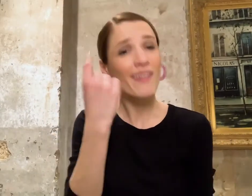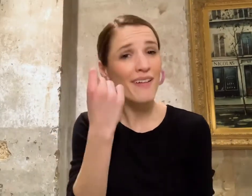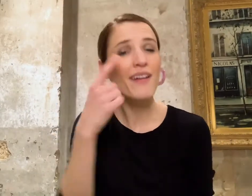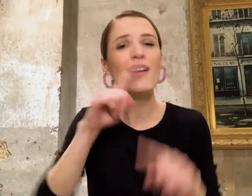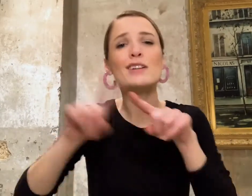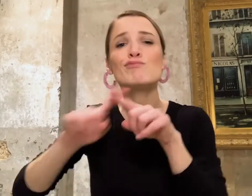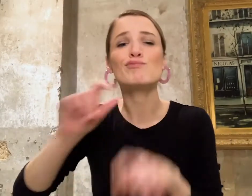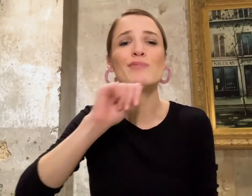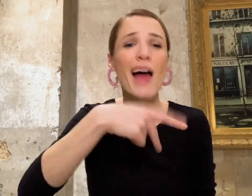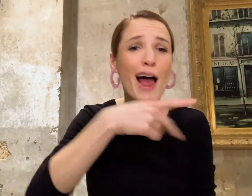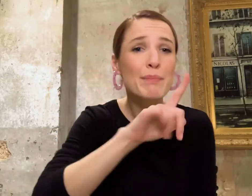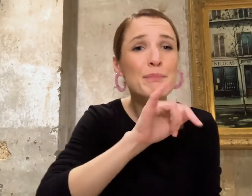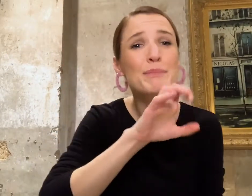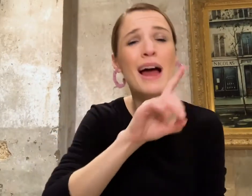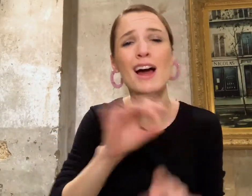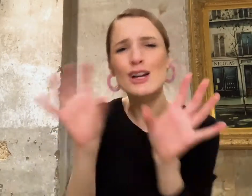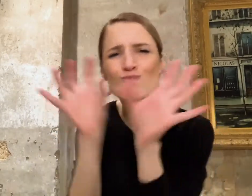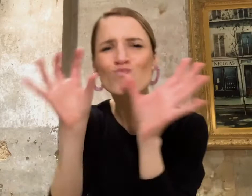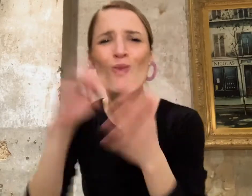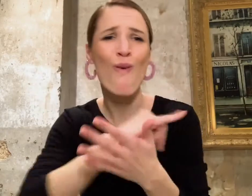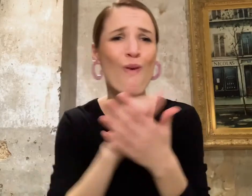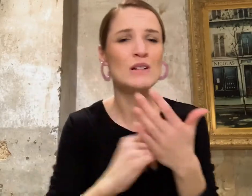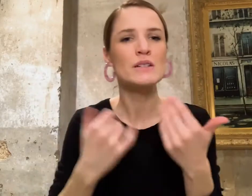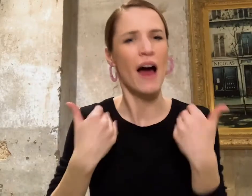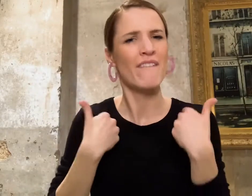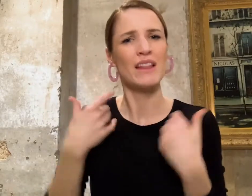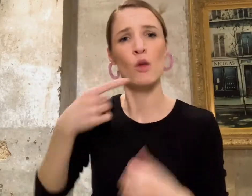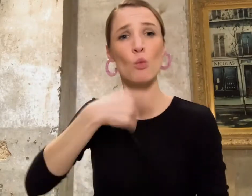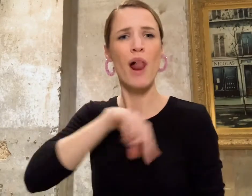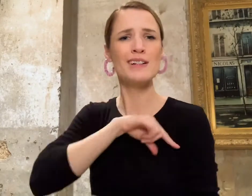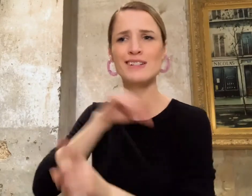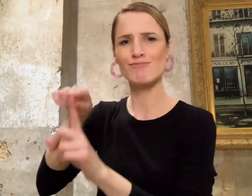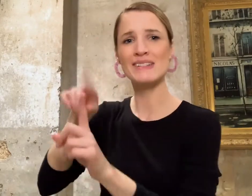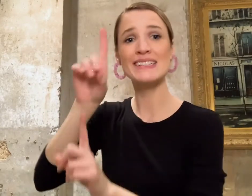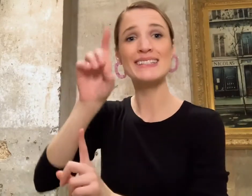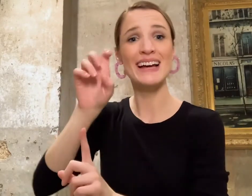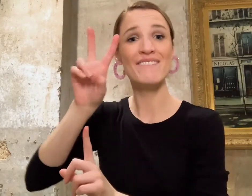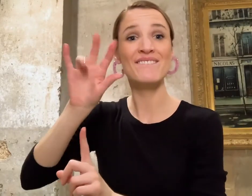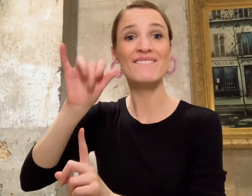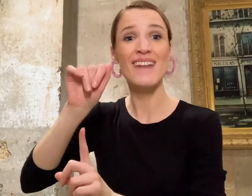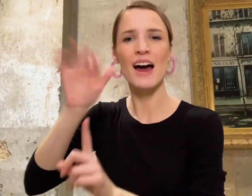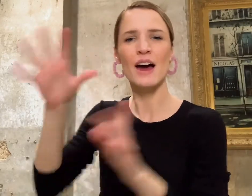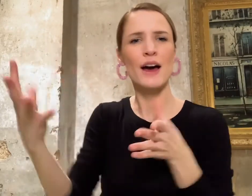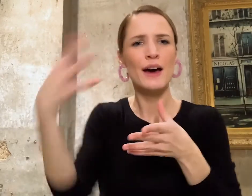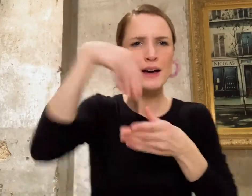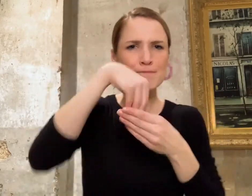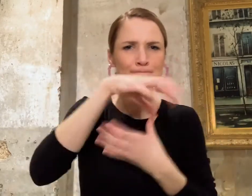While applied and decorative arts may also use the qualities of De'VIA